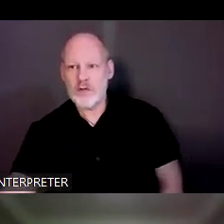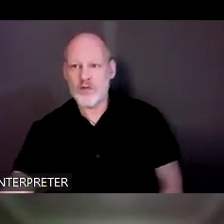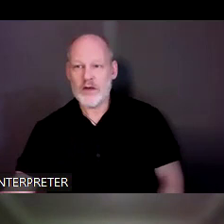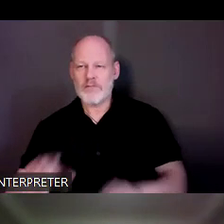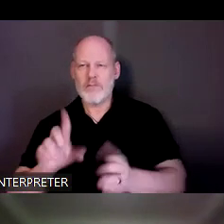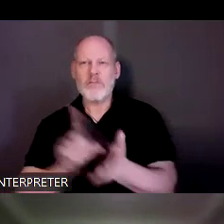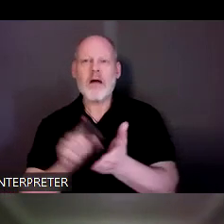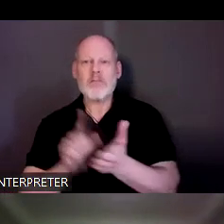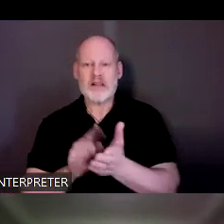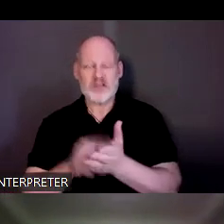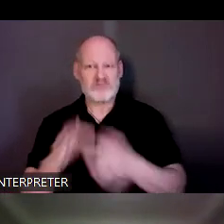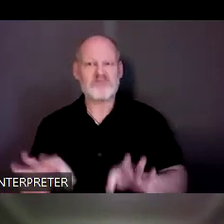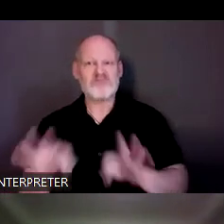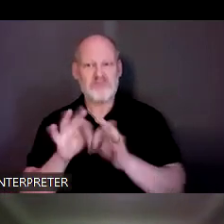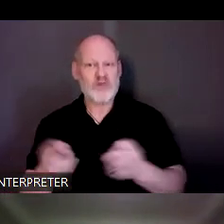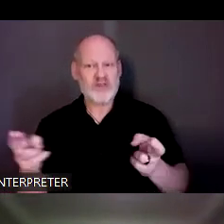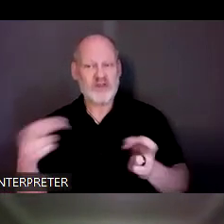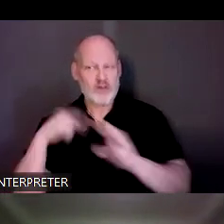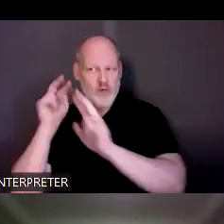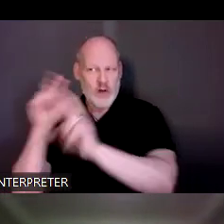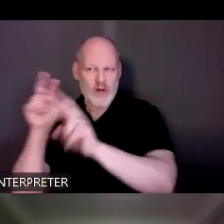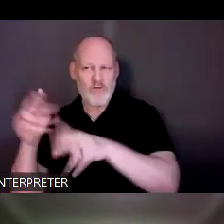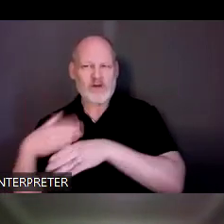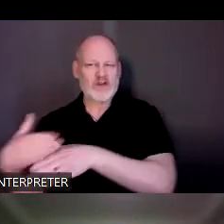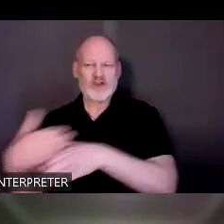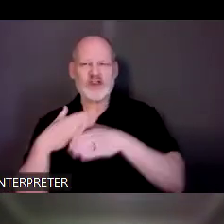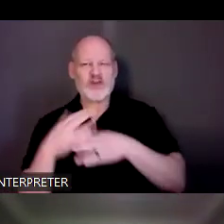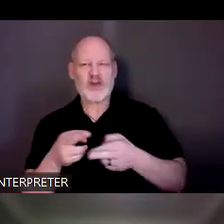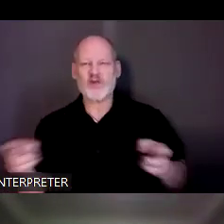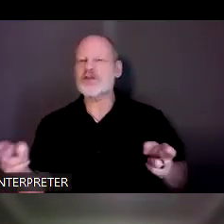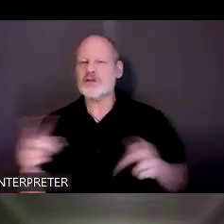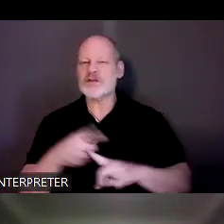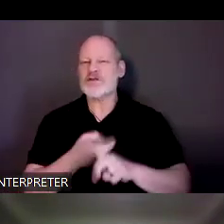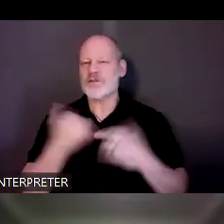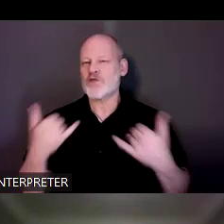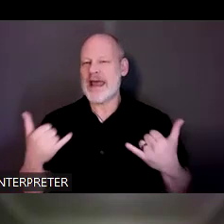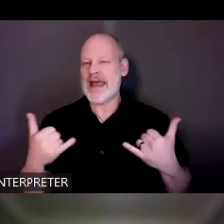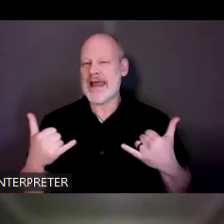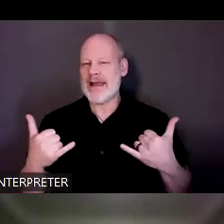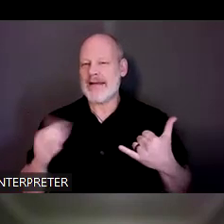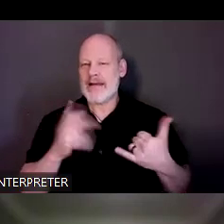to sharing the resources from our panelists today in our next newsletter um if you have not checked